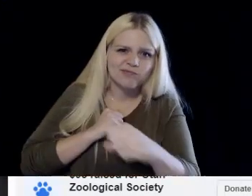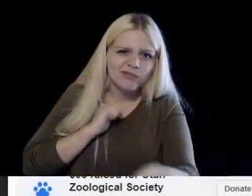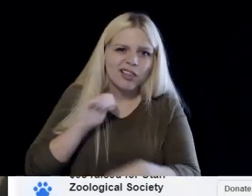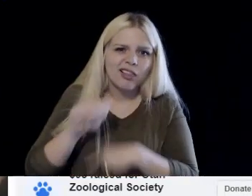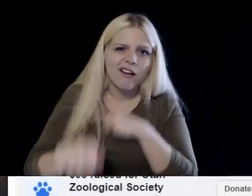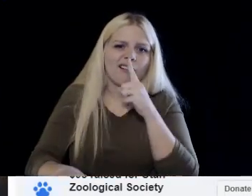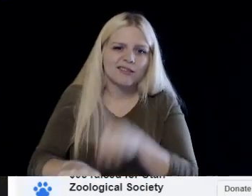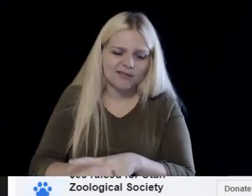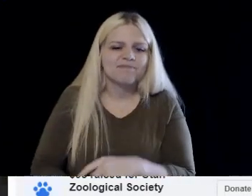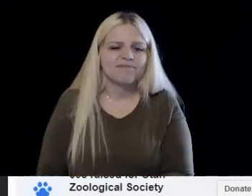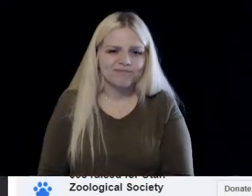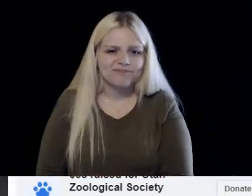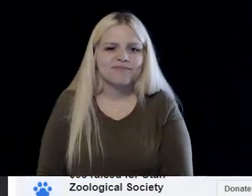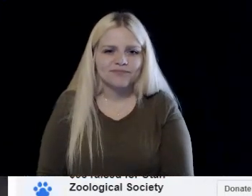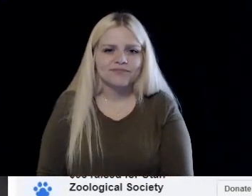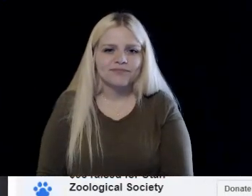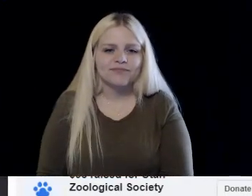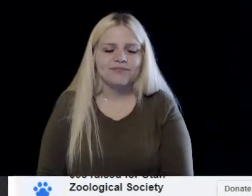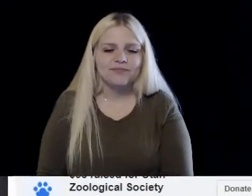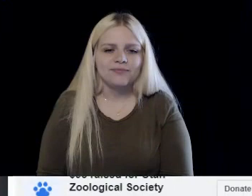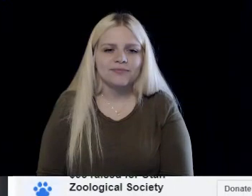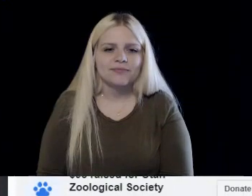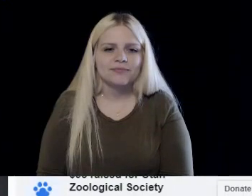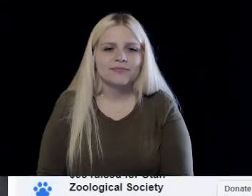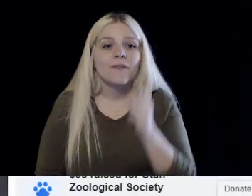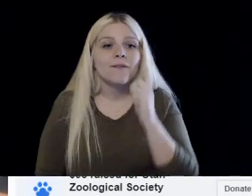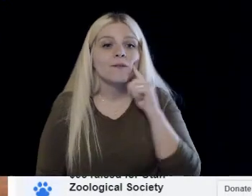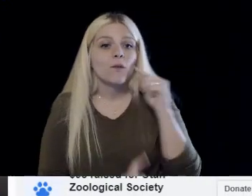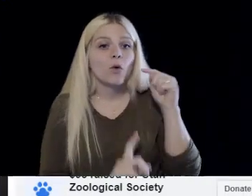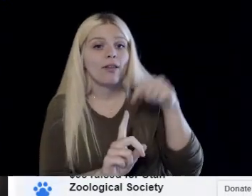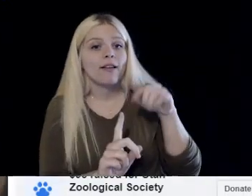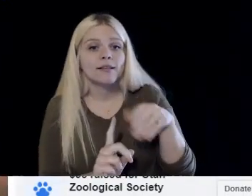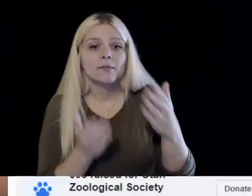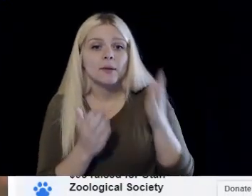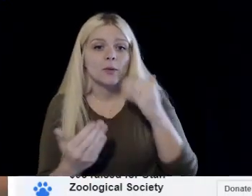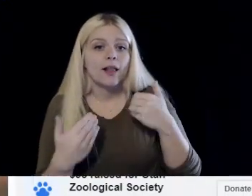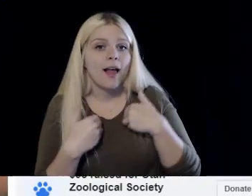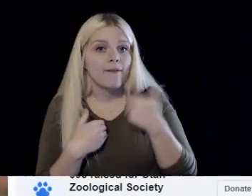Michelle: So for this one, we might do a couple of capelin in here, and then we're gonna add water.